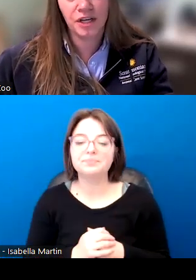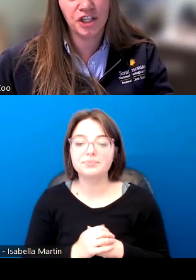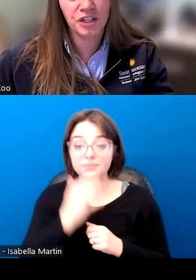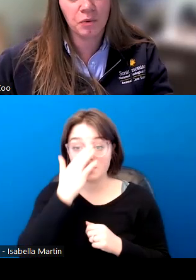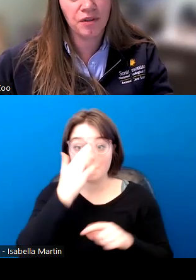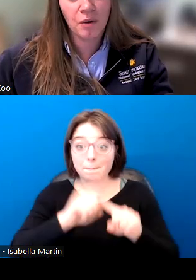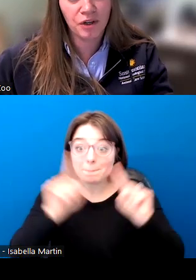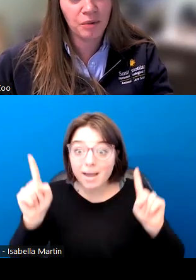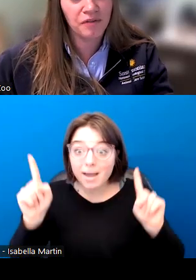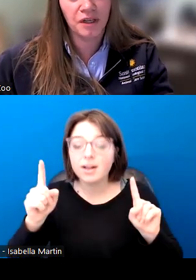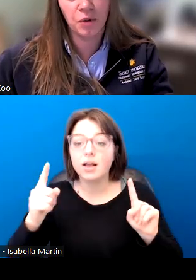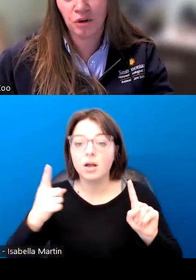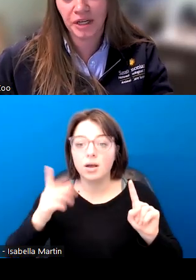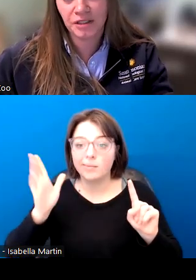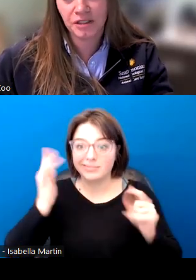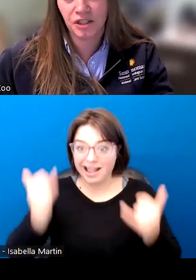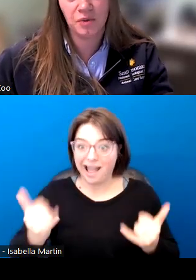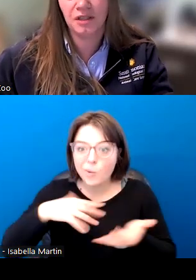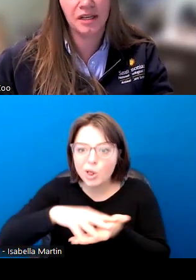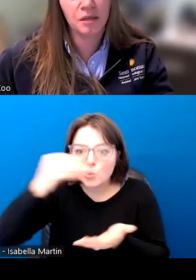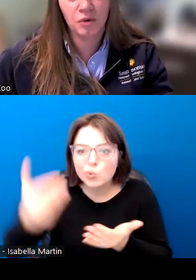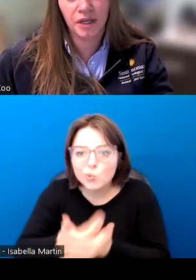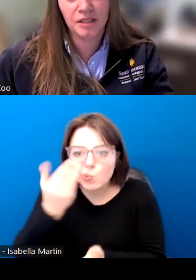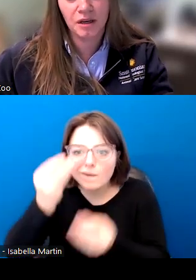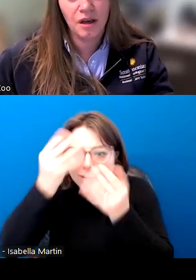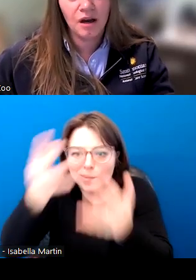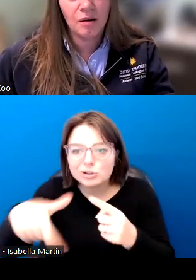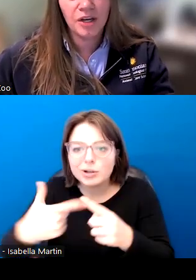that changes what we thought we knew about feeding polar bears just within the last couple weeks and